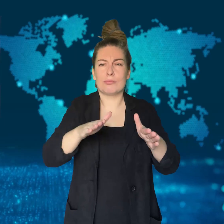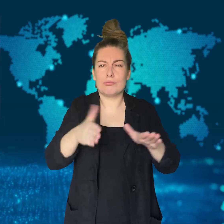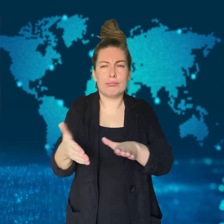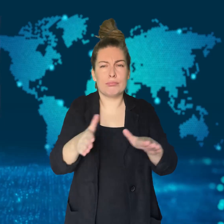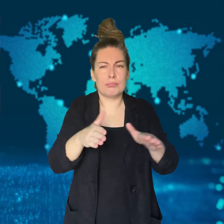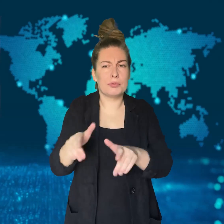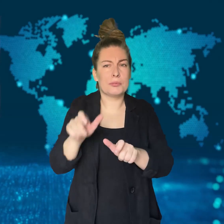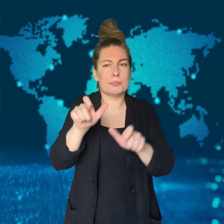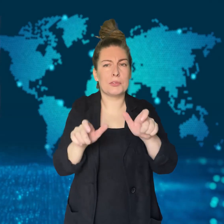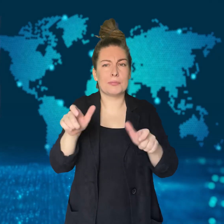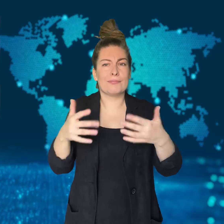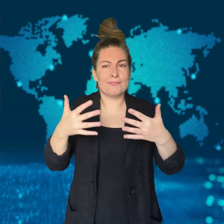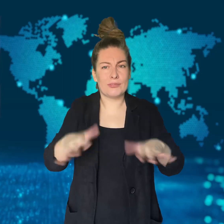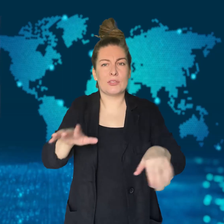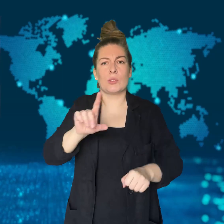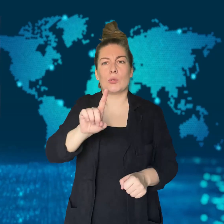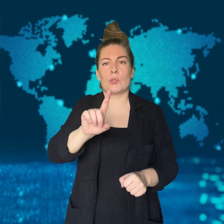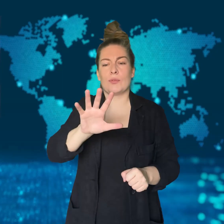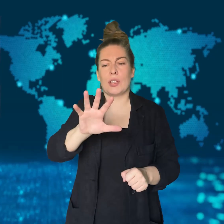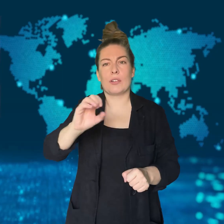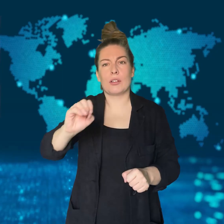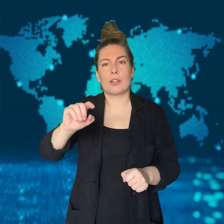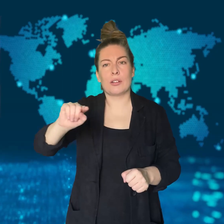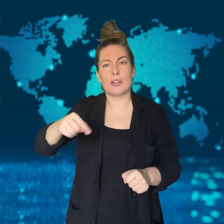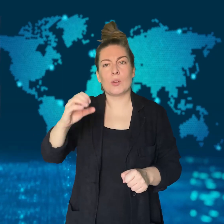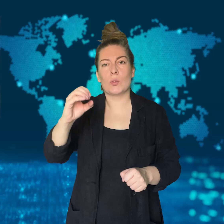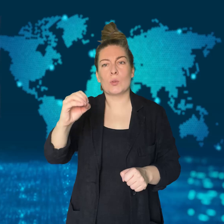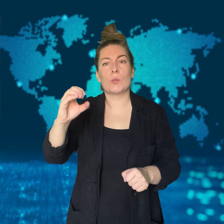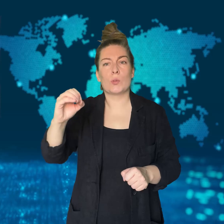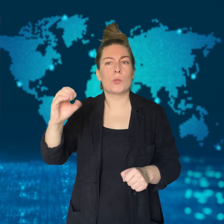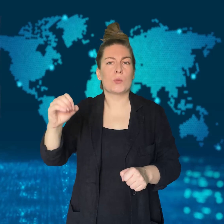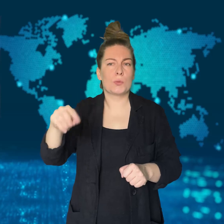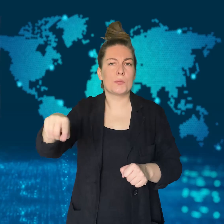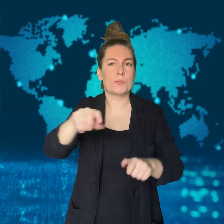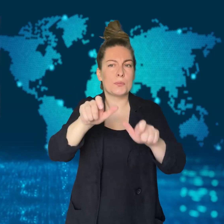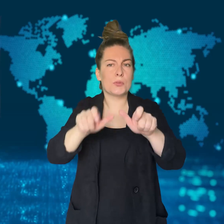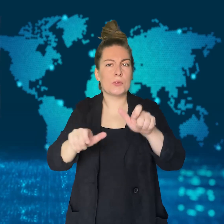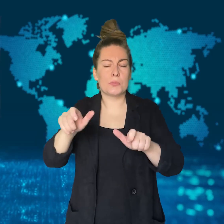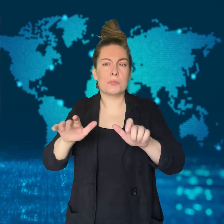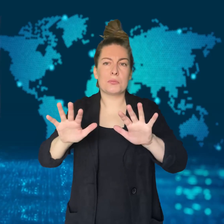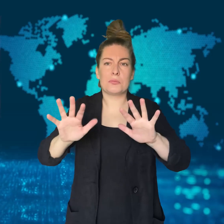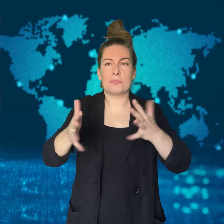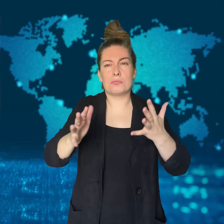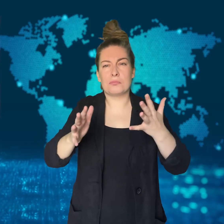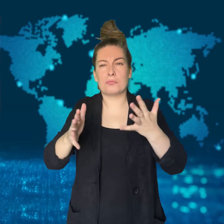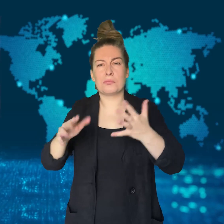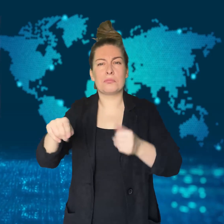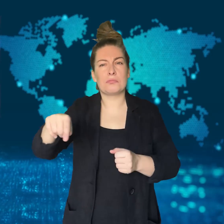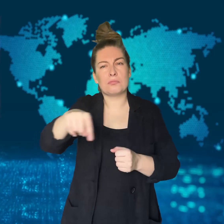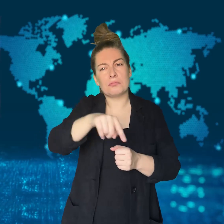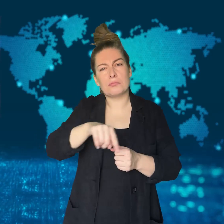The forces were formerly operated by the Sudanese government.